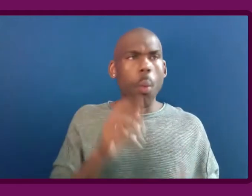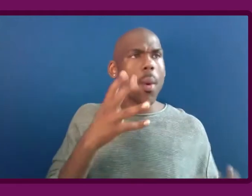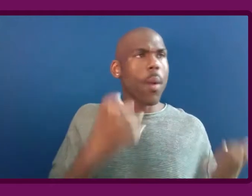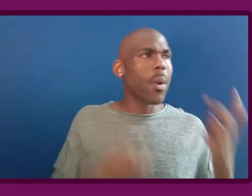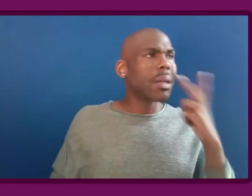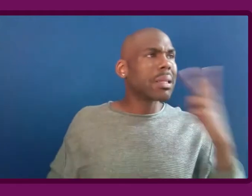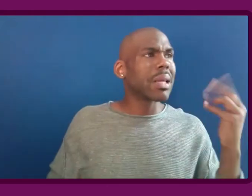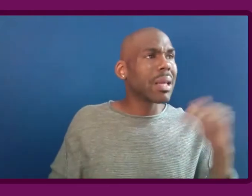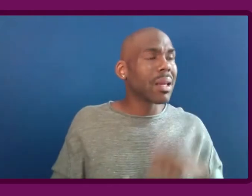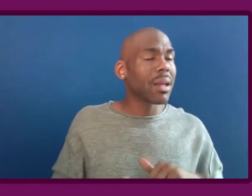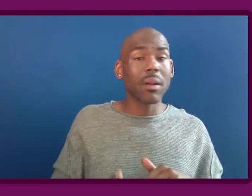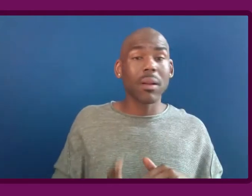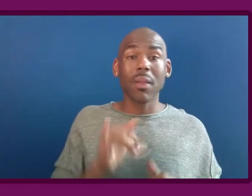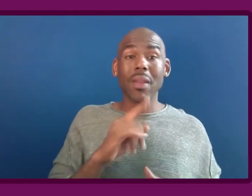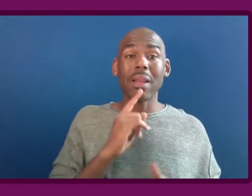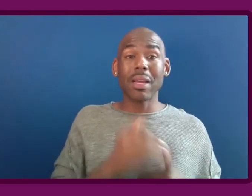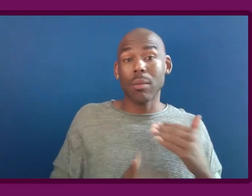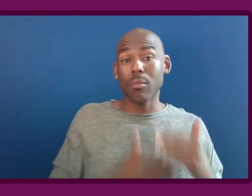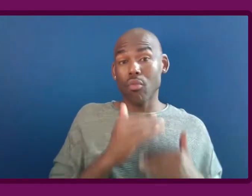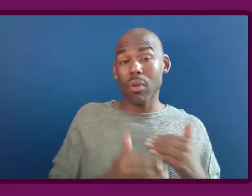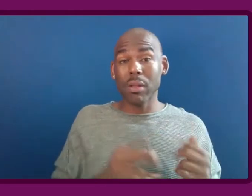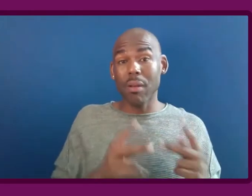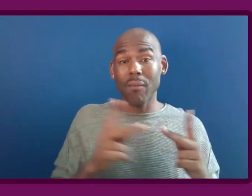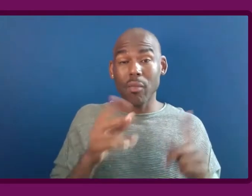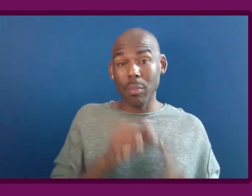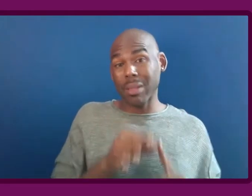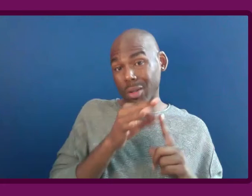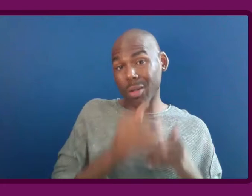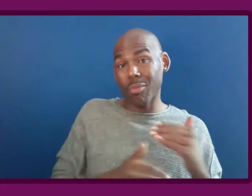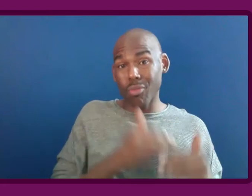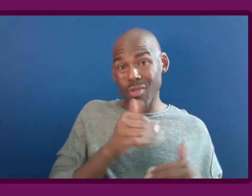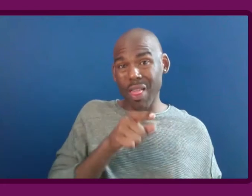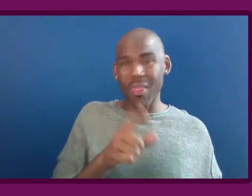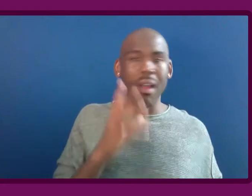or they want to see again, it's a process, a very particular process, that they're